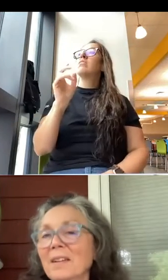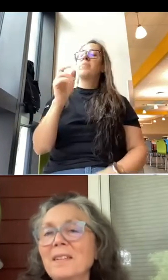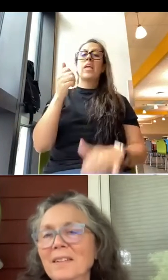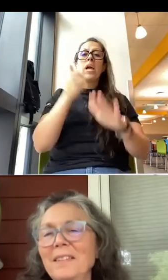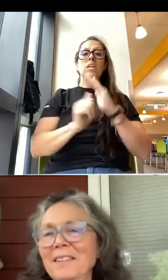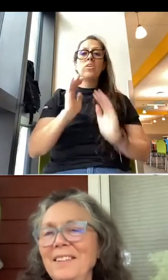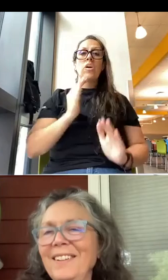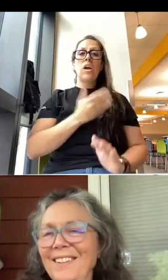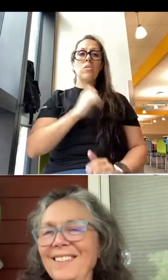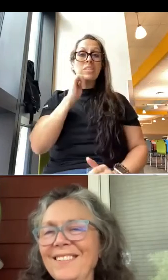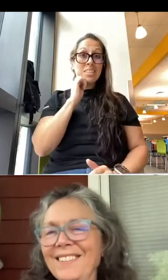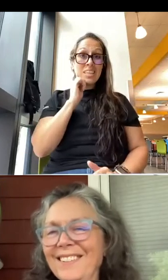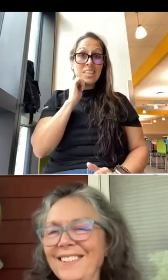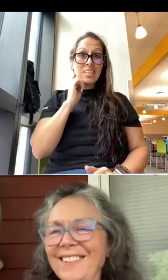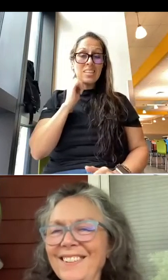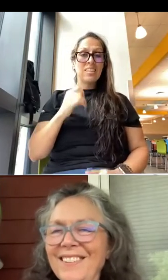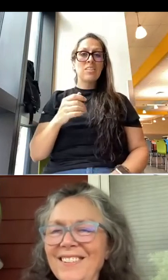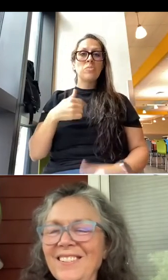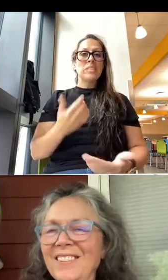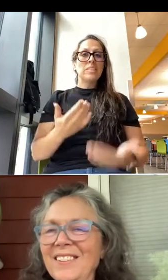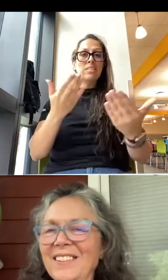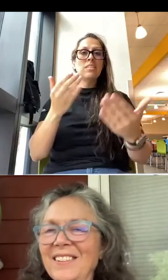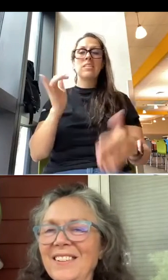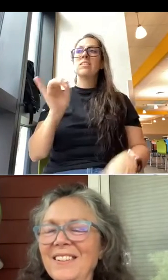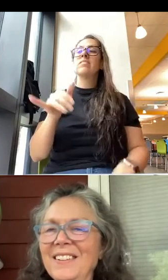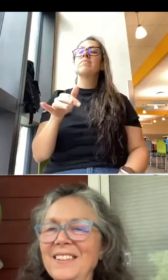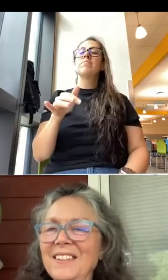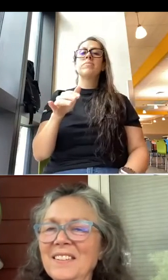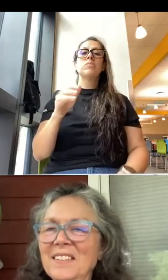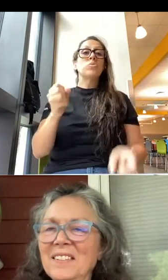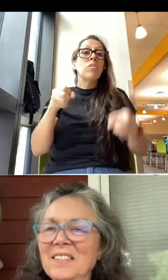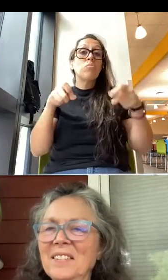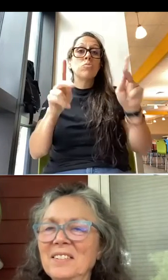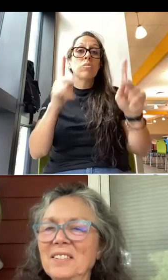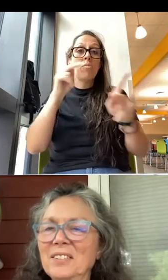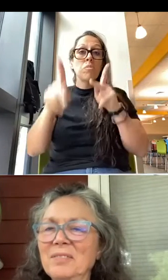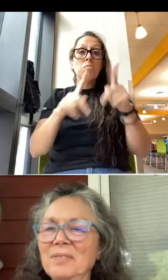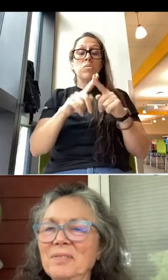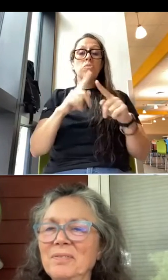which was just this-- it was um an opportunity for people to come and present,